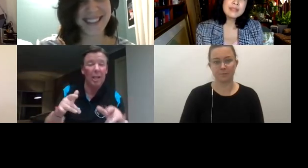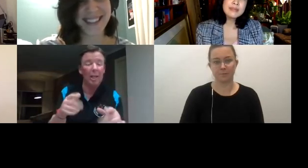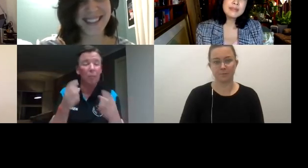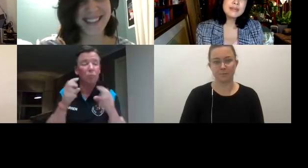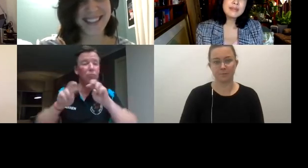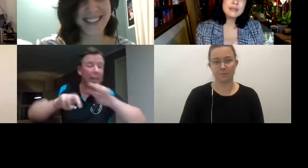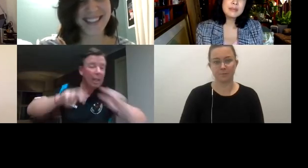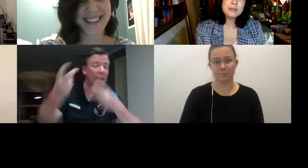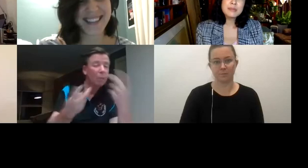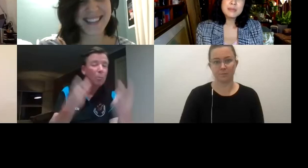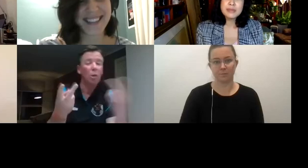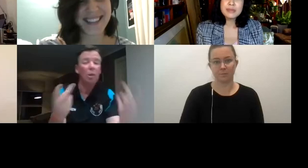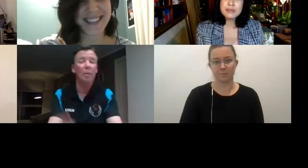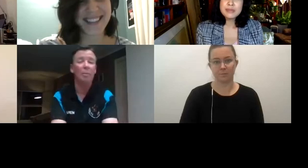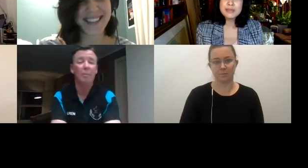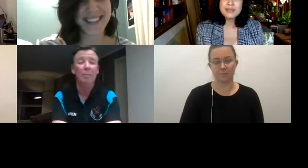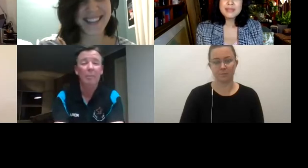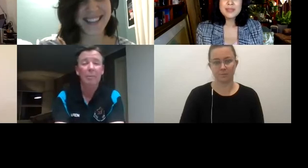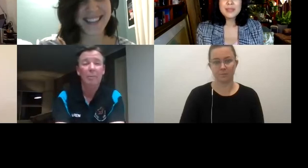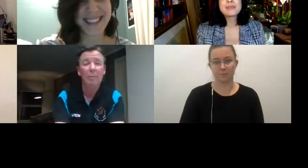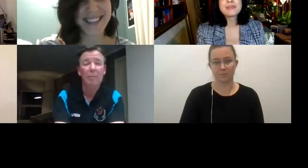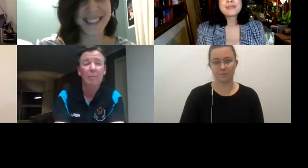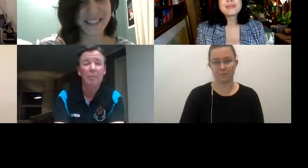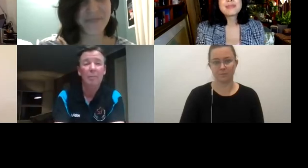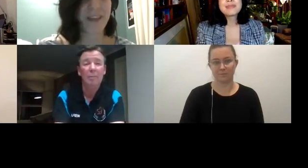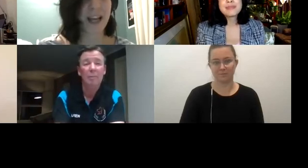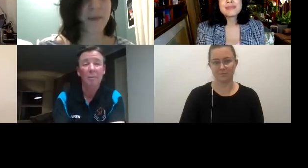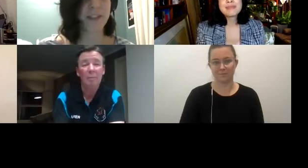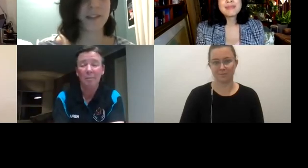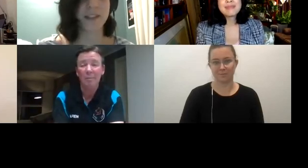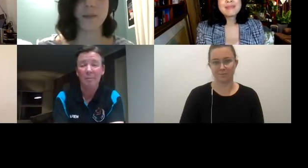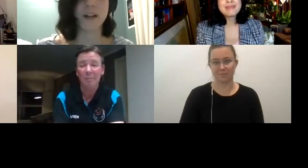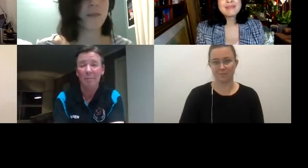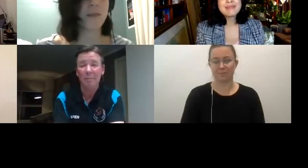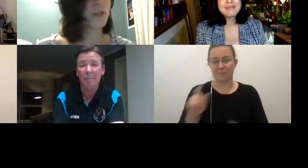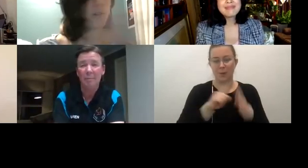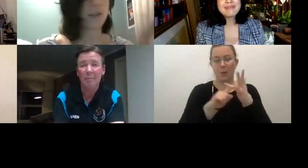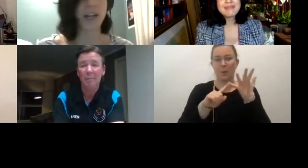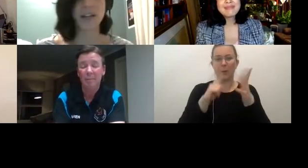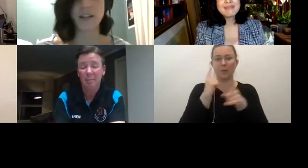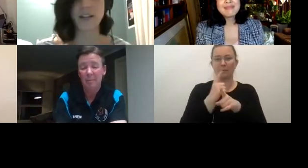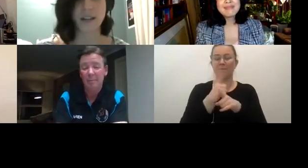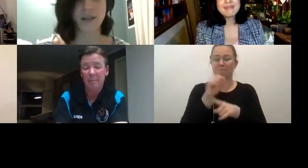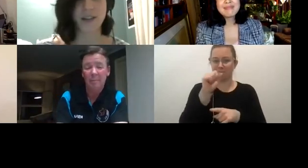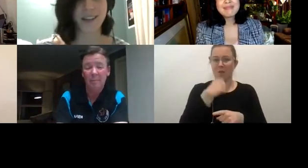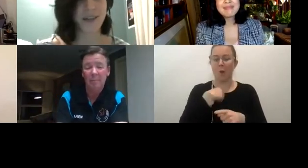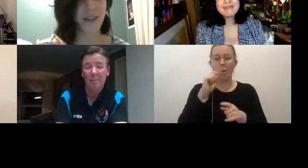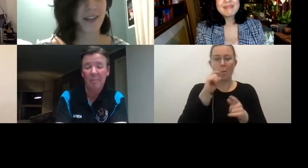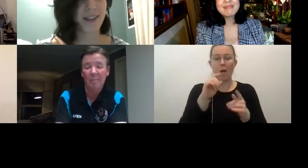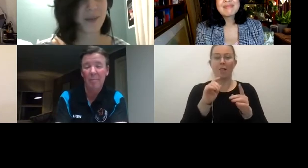maybe it can be explored. Absolutely! Well, I'll put you all guys in touch after this event and we